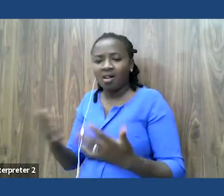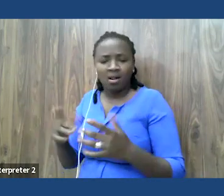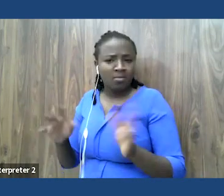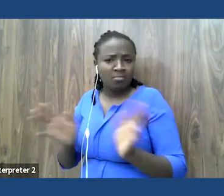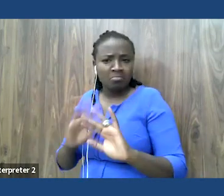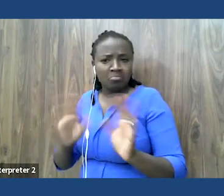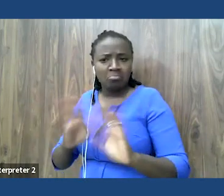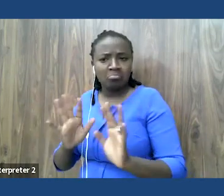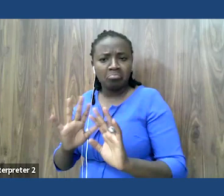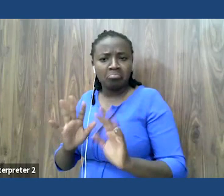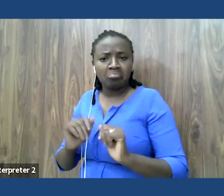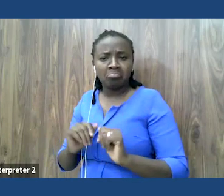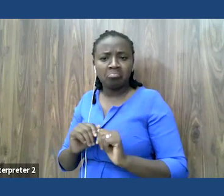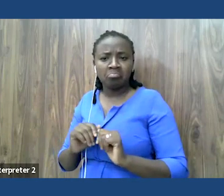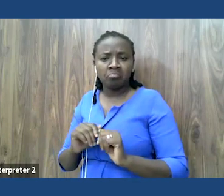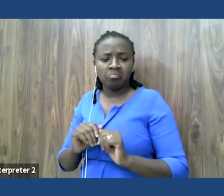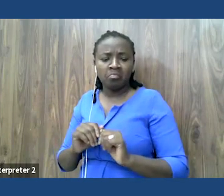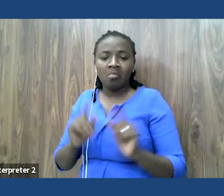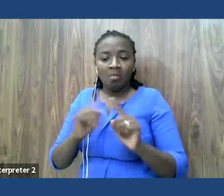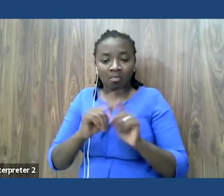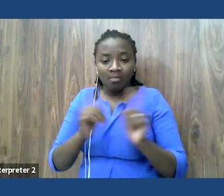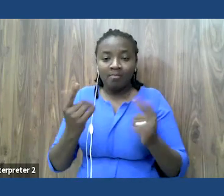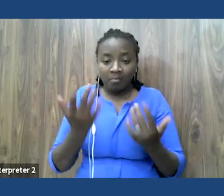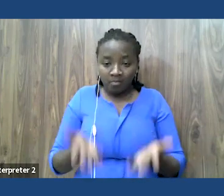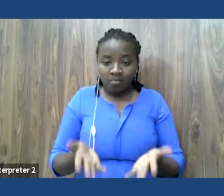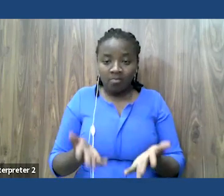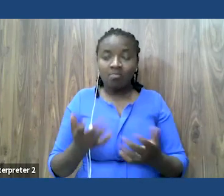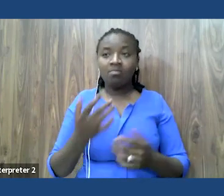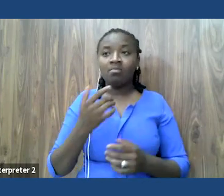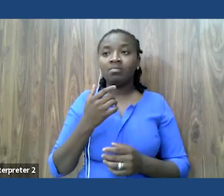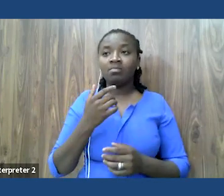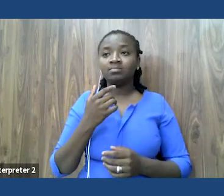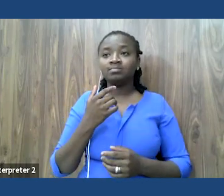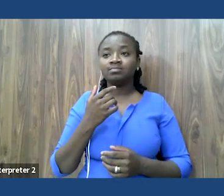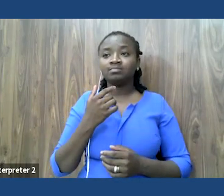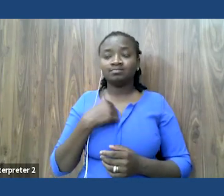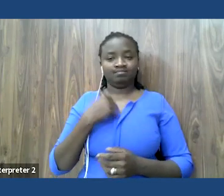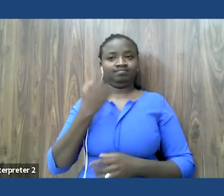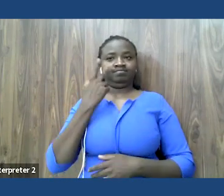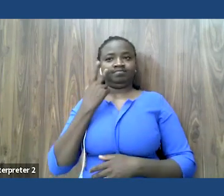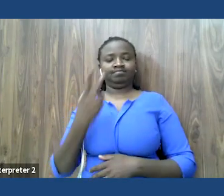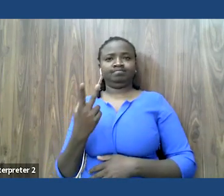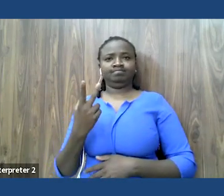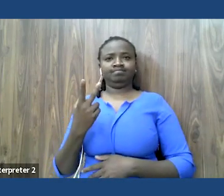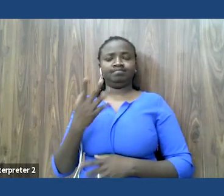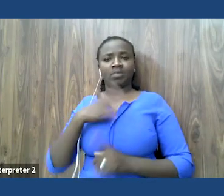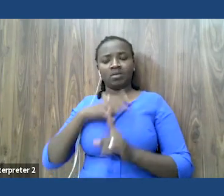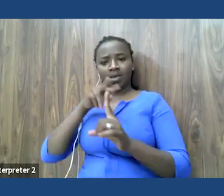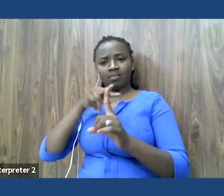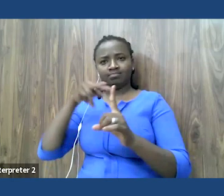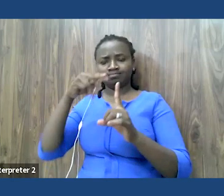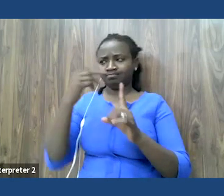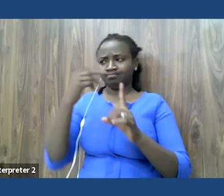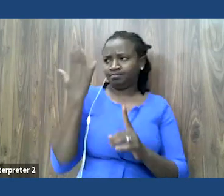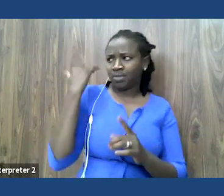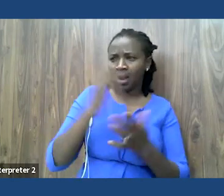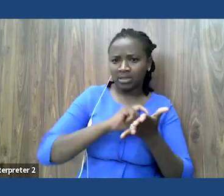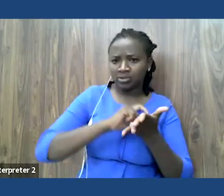I'm just coming from an age tech Summit last week where I was so inspired to see all of